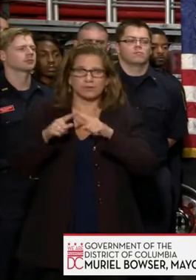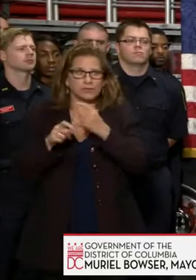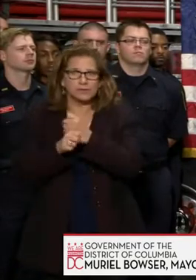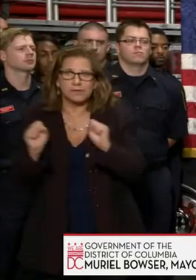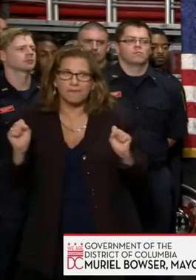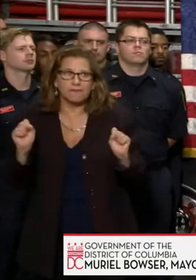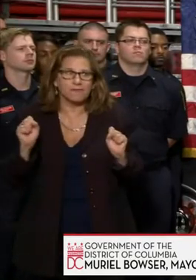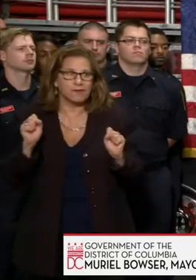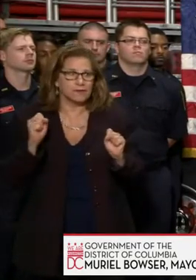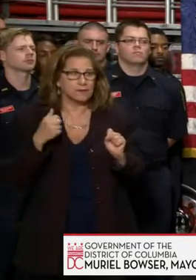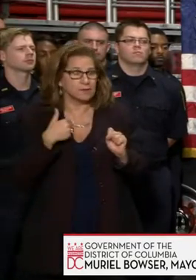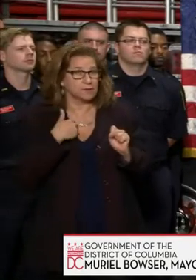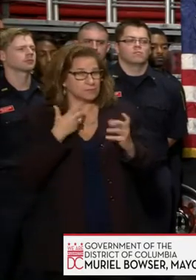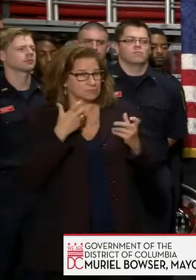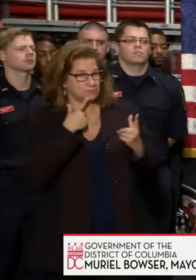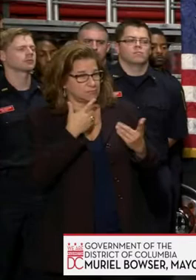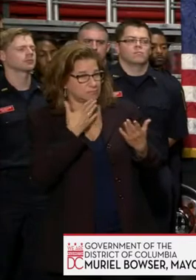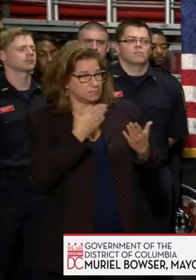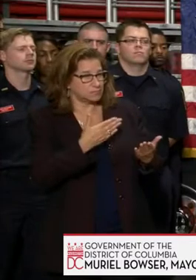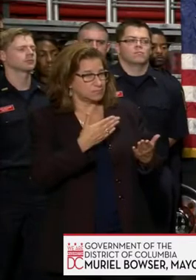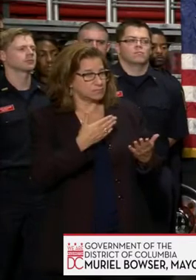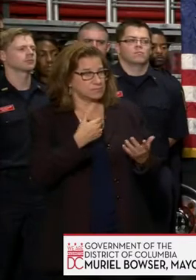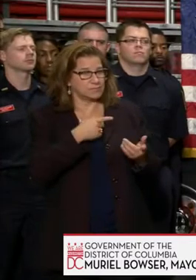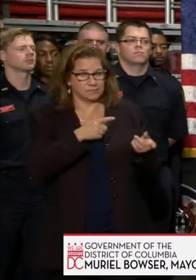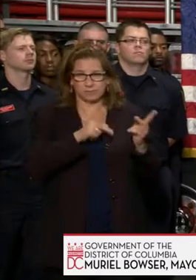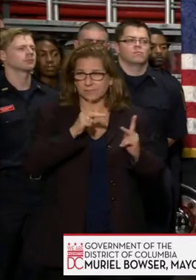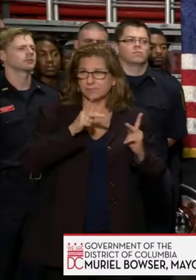ARE SEEKING SAFETY. YOU ARE CALLED ON TO HELP PEOPLE